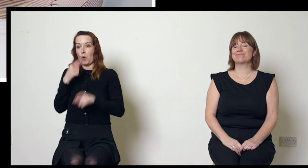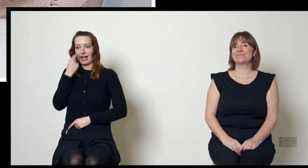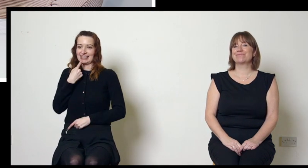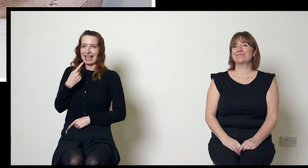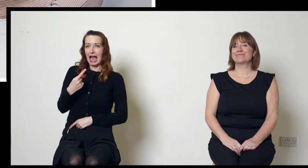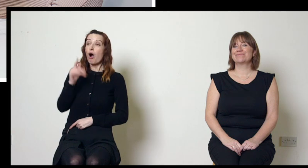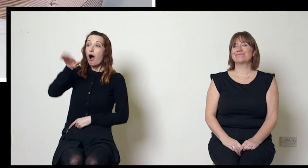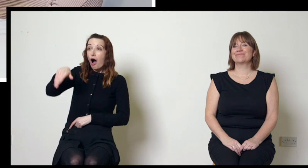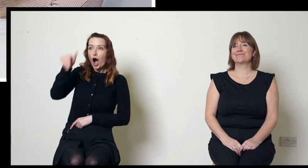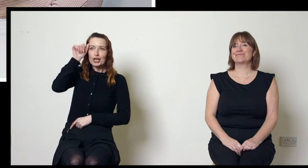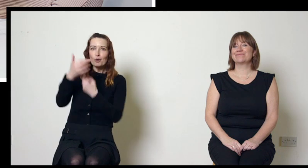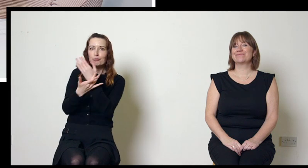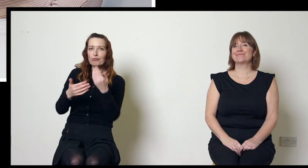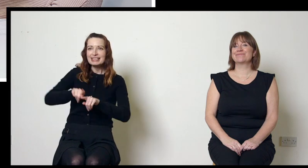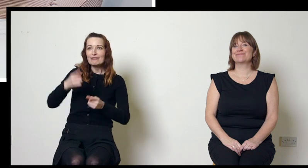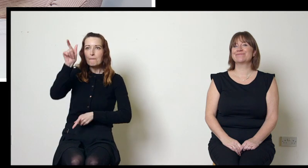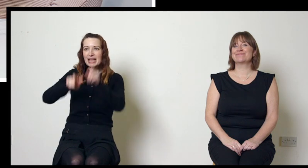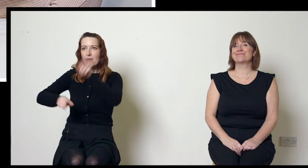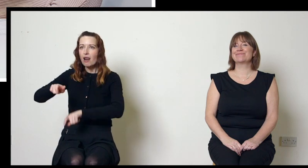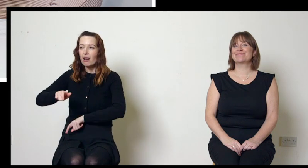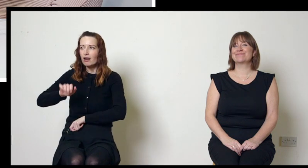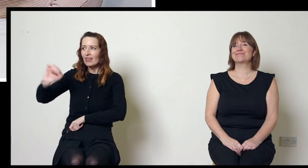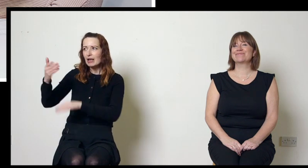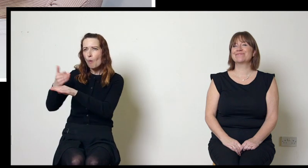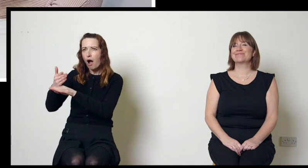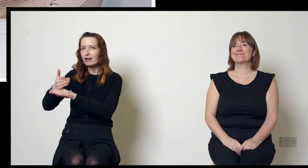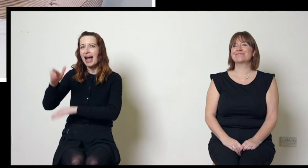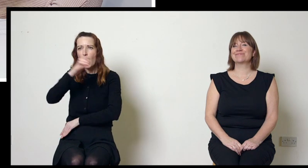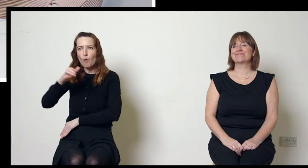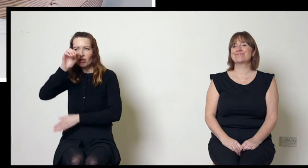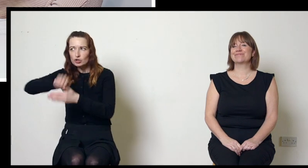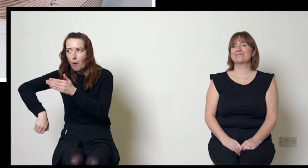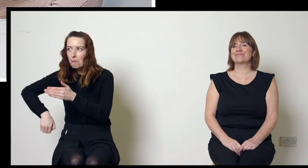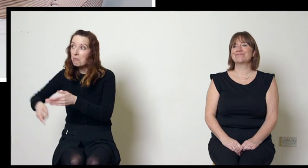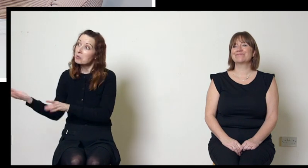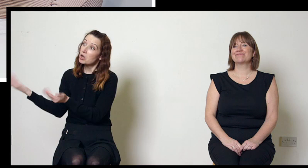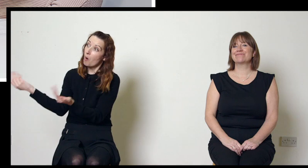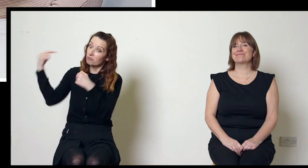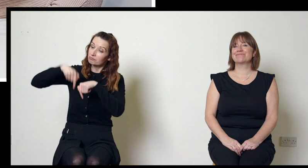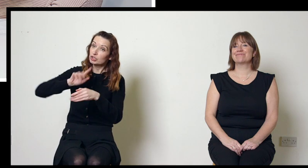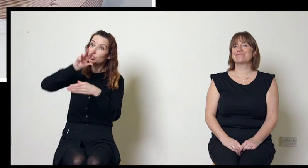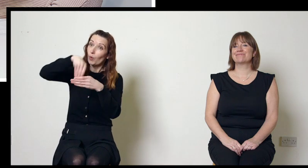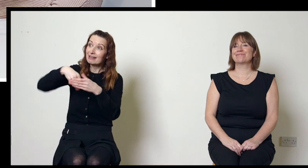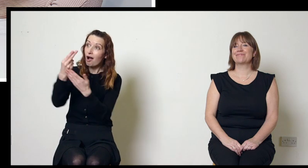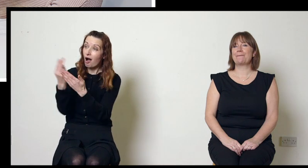she works in the off license” or get that person or… You know, I know it sounds very strange, but we've got to think about that because they're the ones that we're working with.